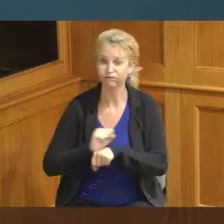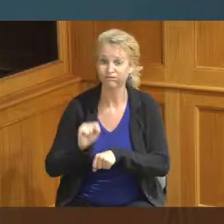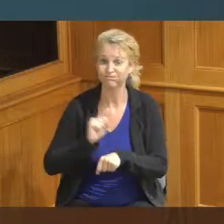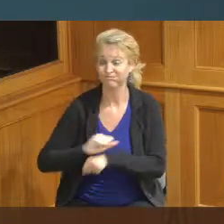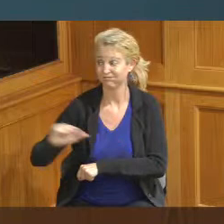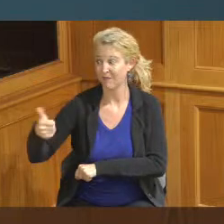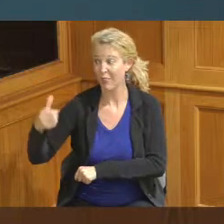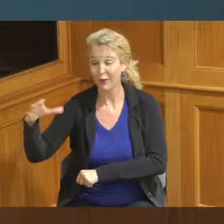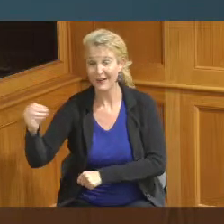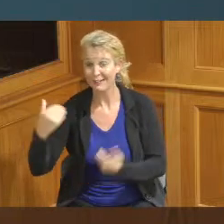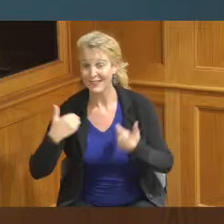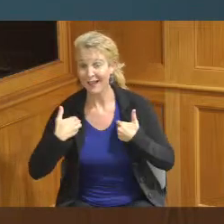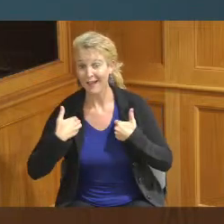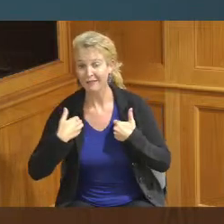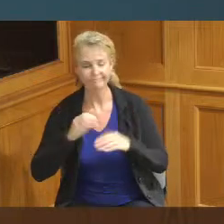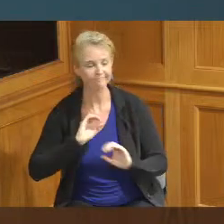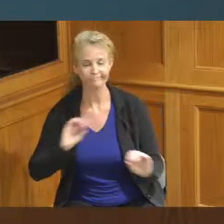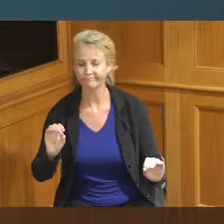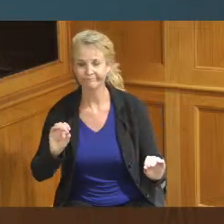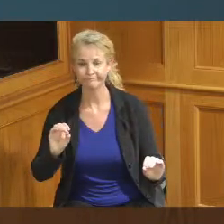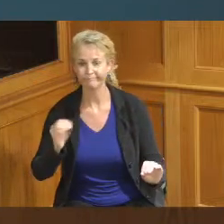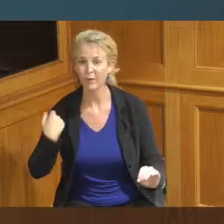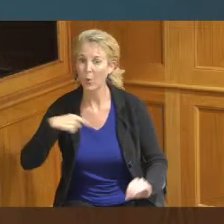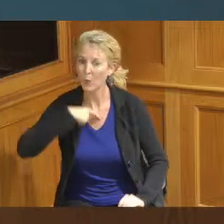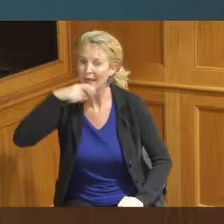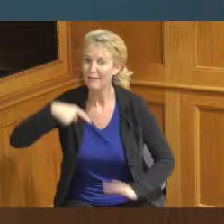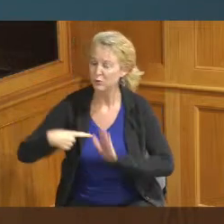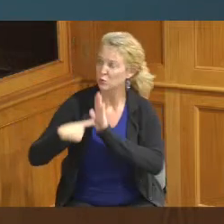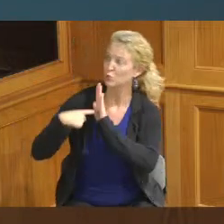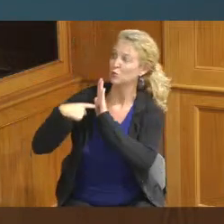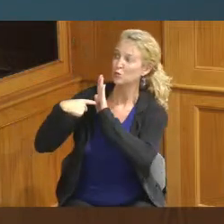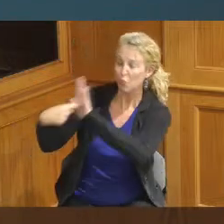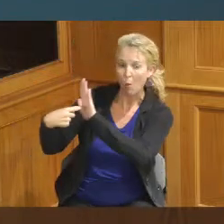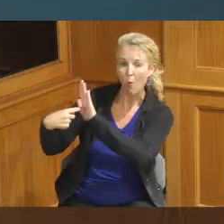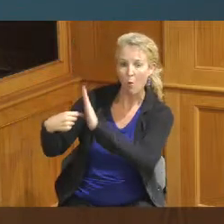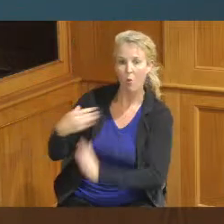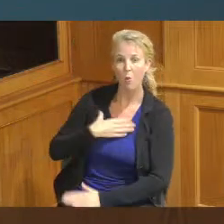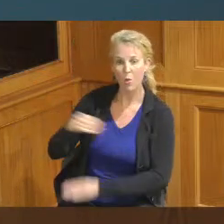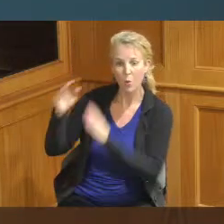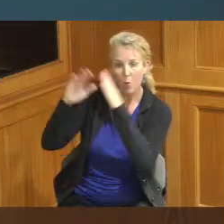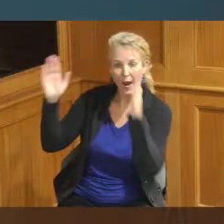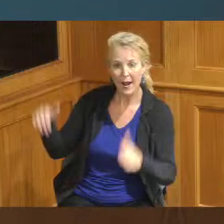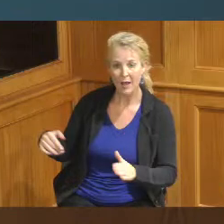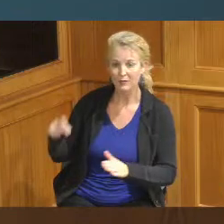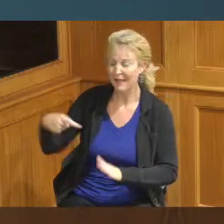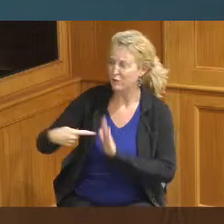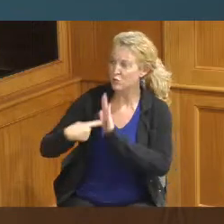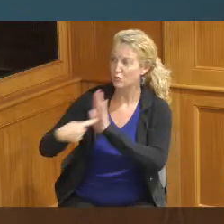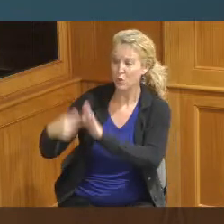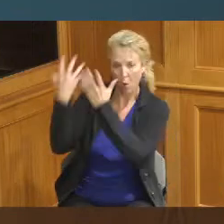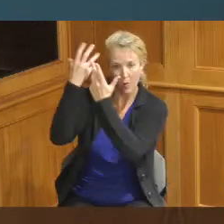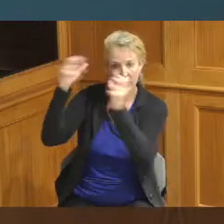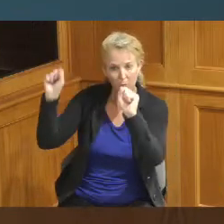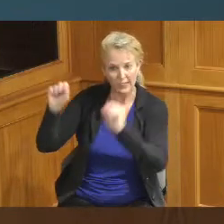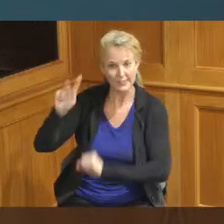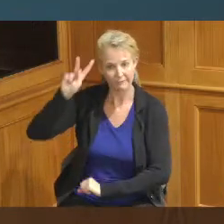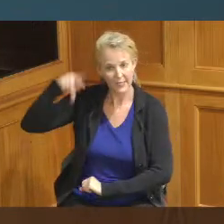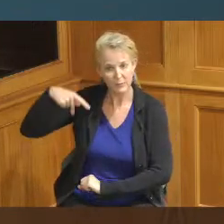has anything like this we've got to get to the Biden Harris Administration before we're asking